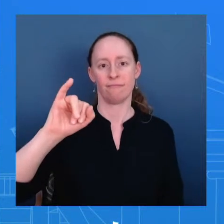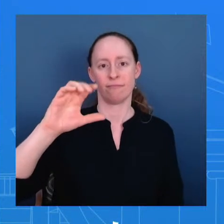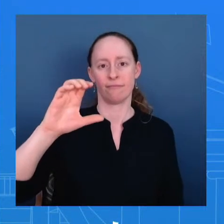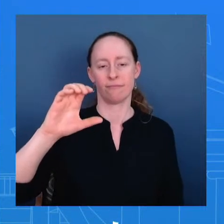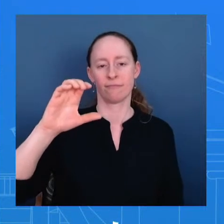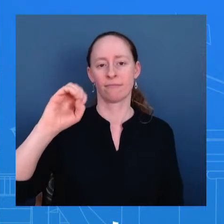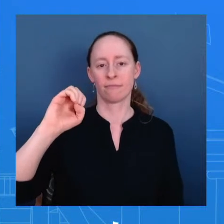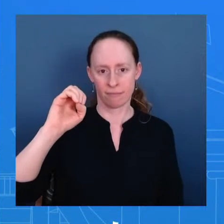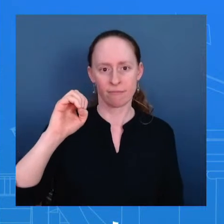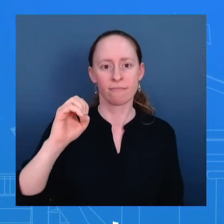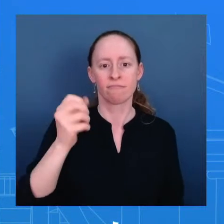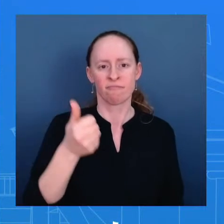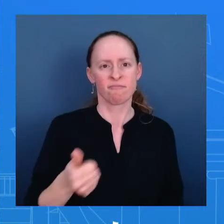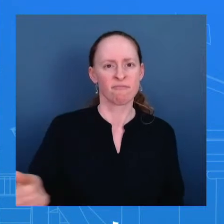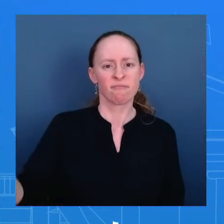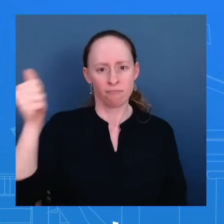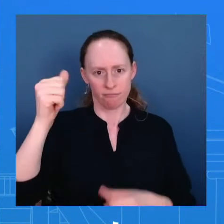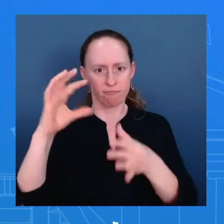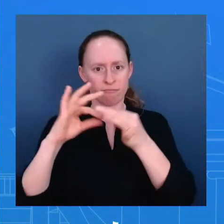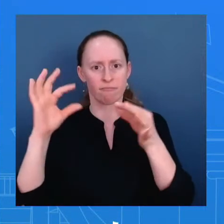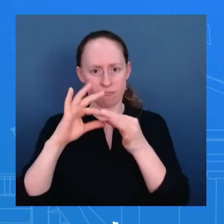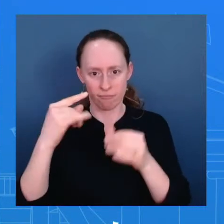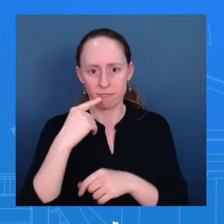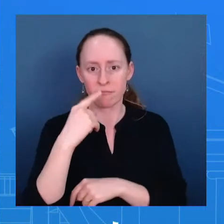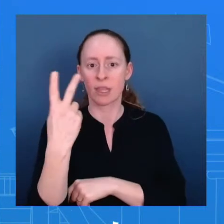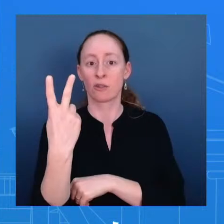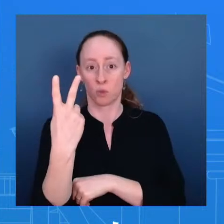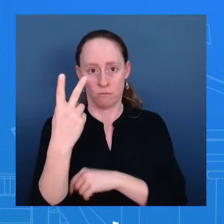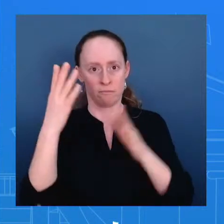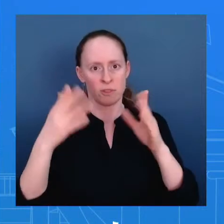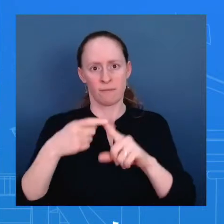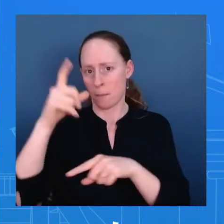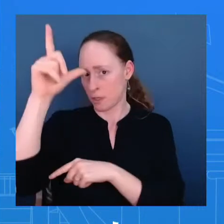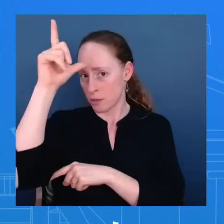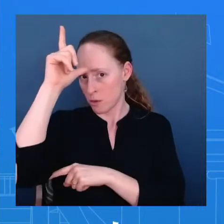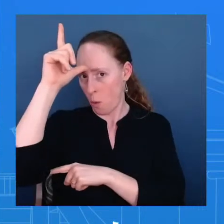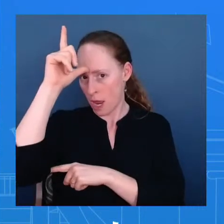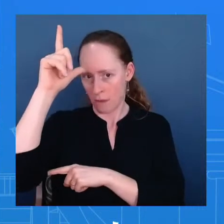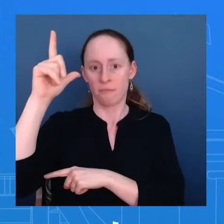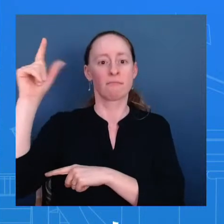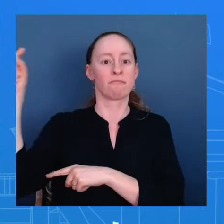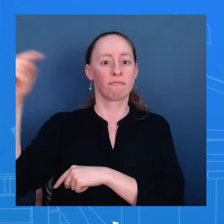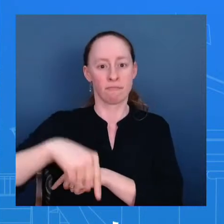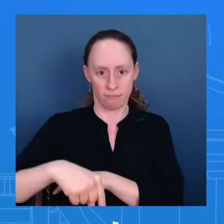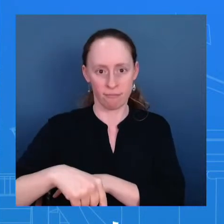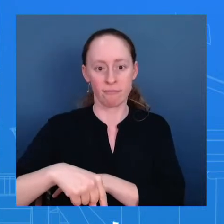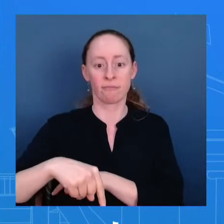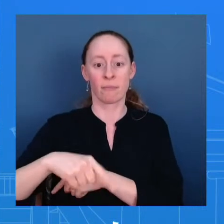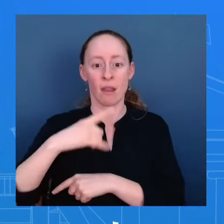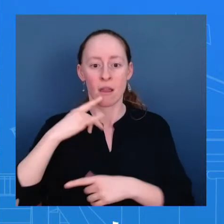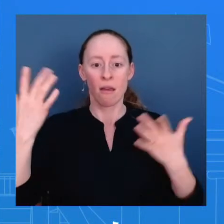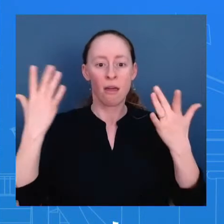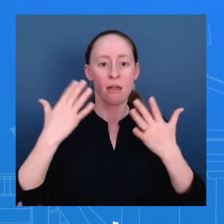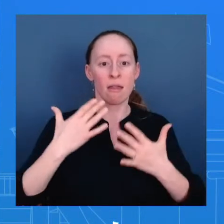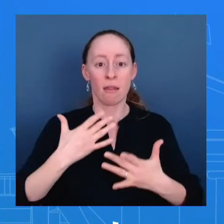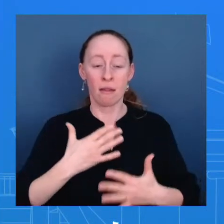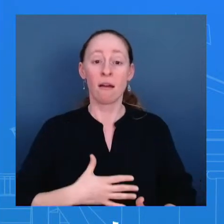as Amazon delivery drivers to crash the gates at Quantico. Does the White House think this might have been a failed terrorist attack? Ms. Jean-Pierre: So, going to be really mindful.